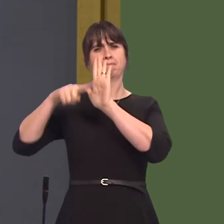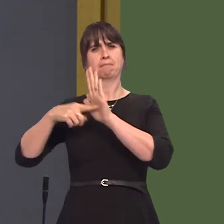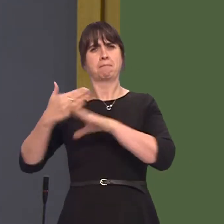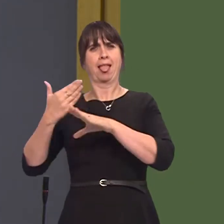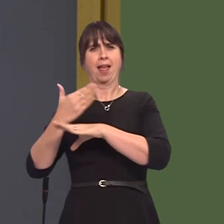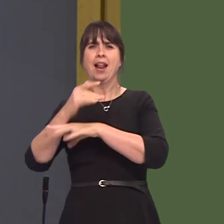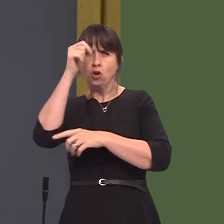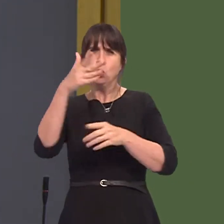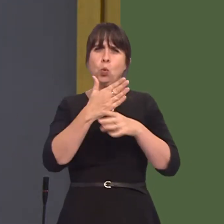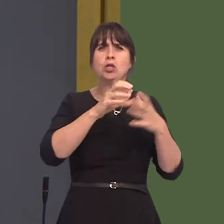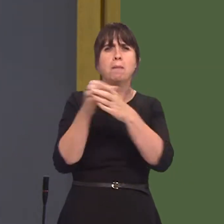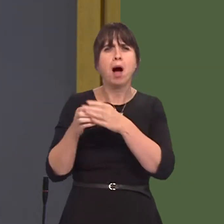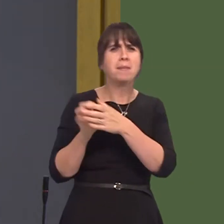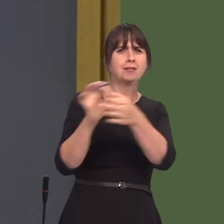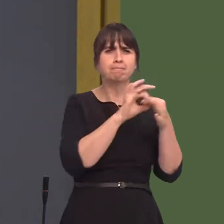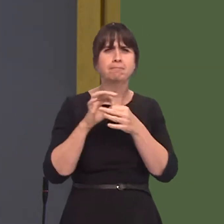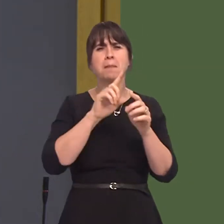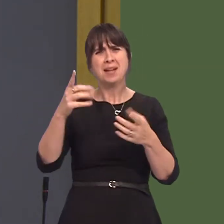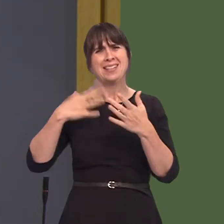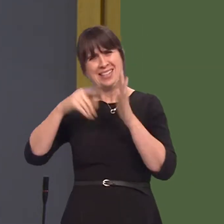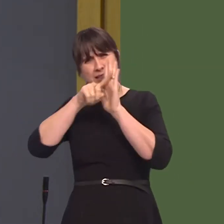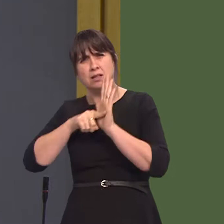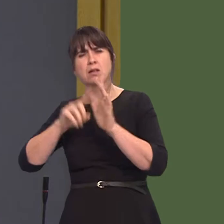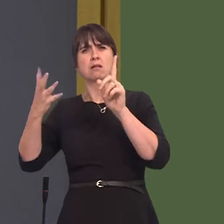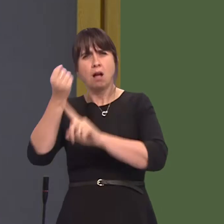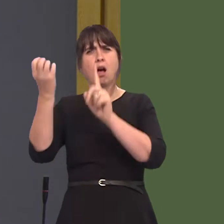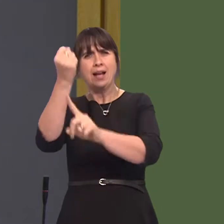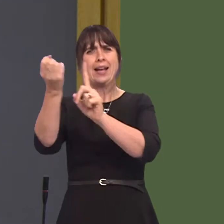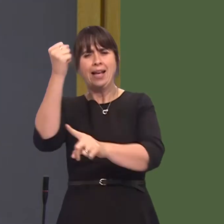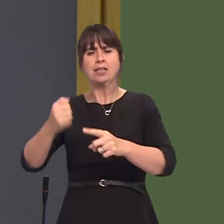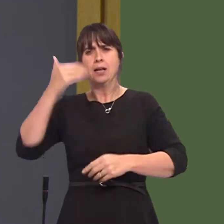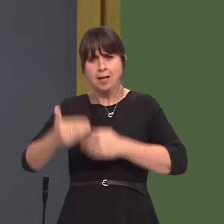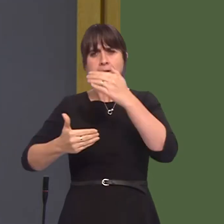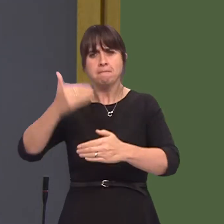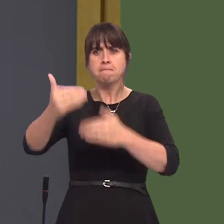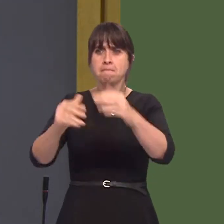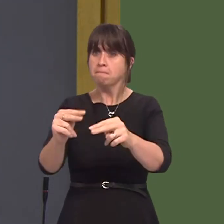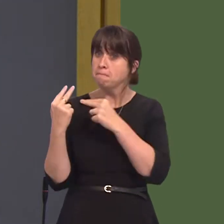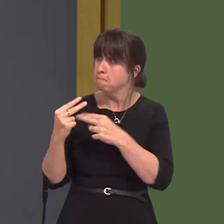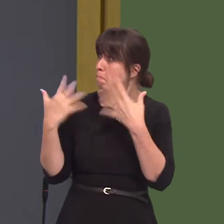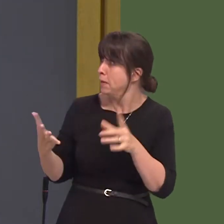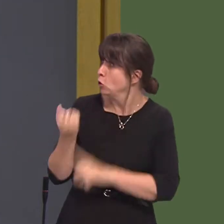including measuring progress through targets and milestones, will be impossible to achieve.